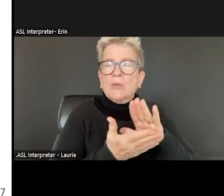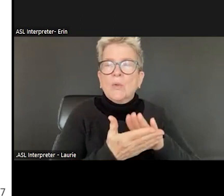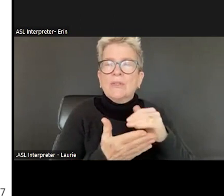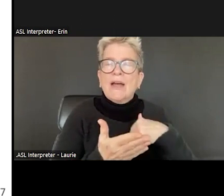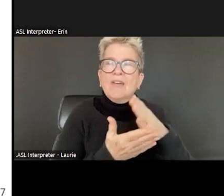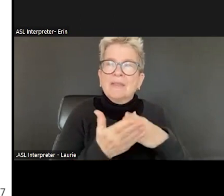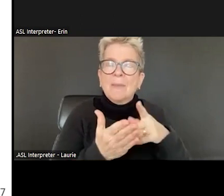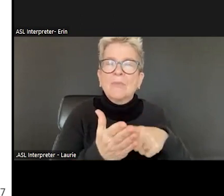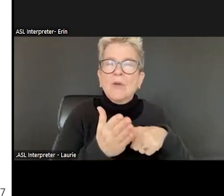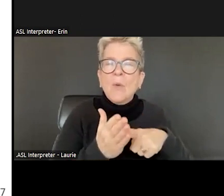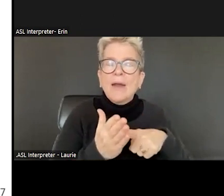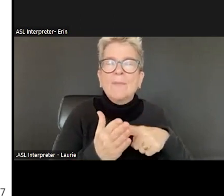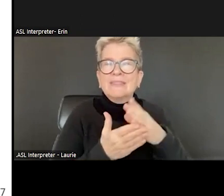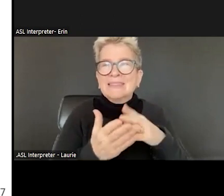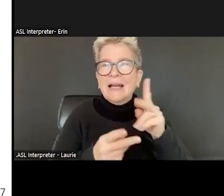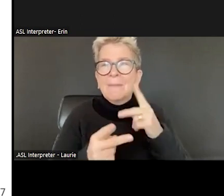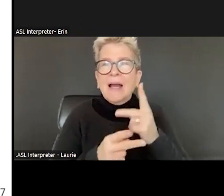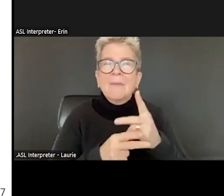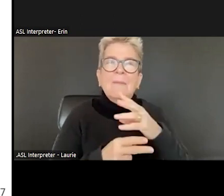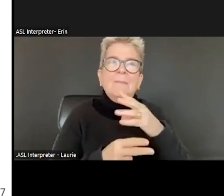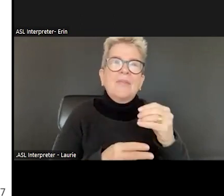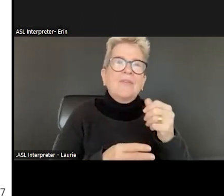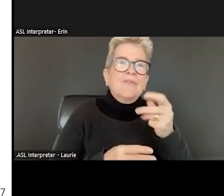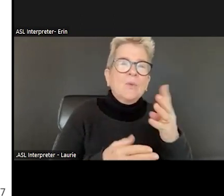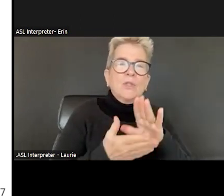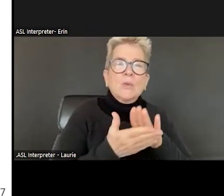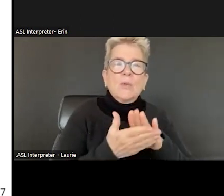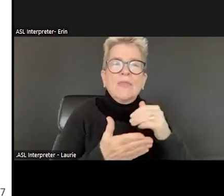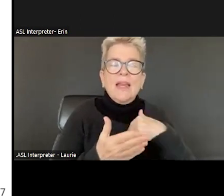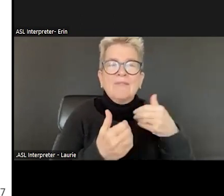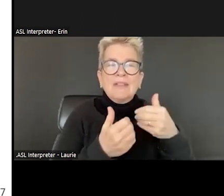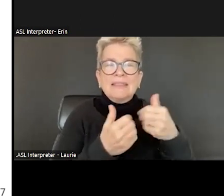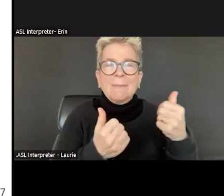some that have a standalone requirement or a required class that includes personal